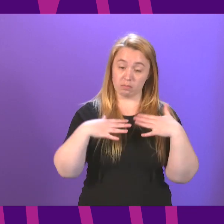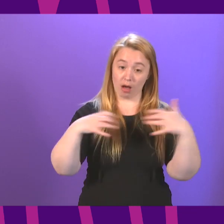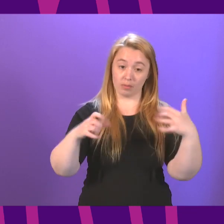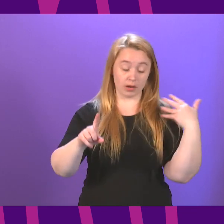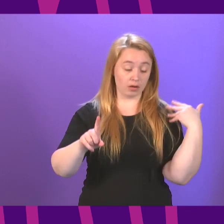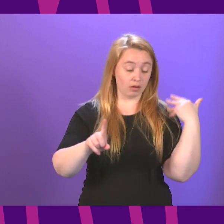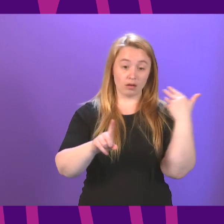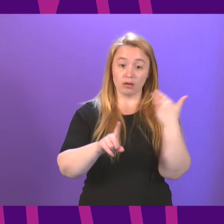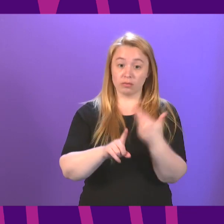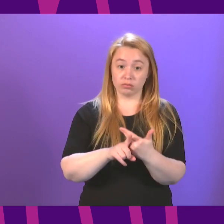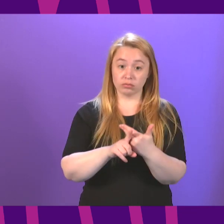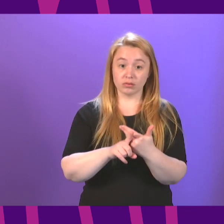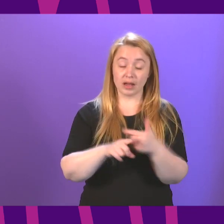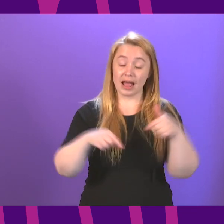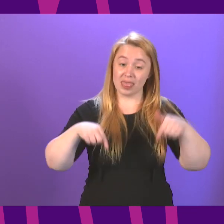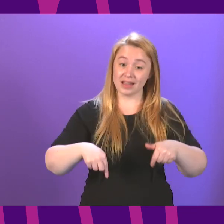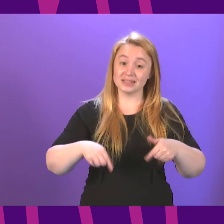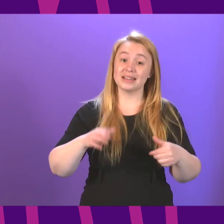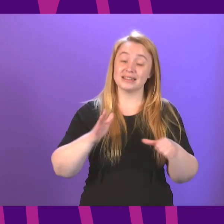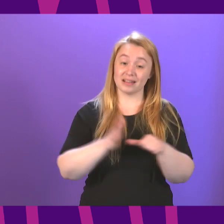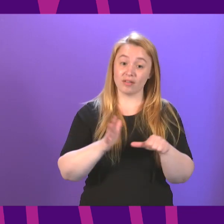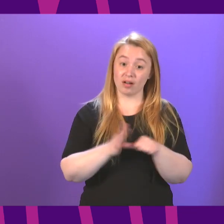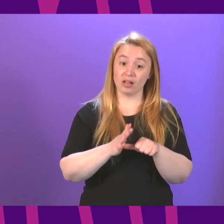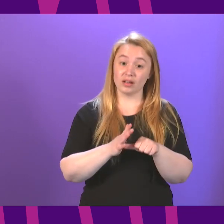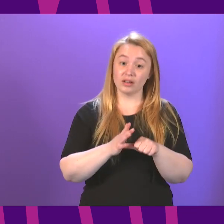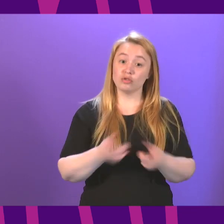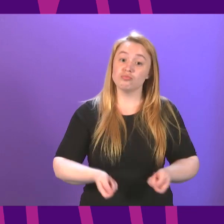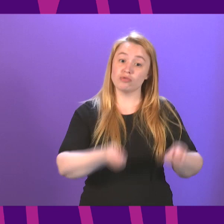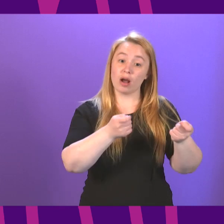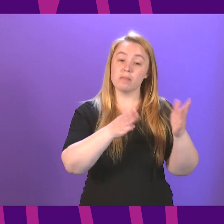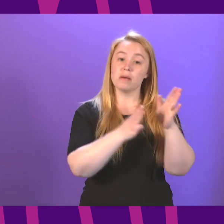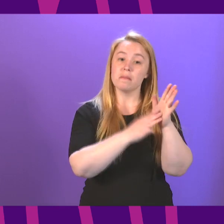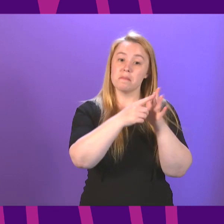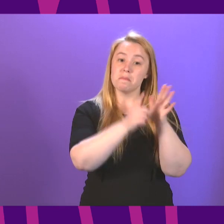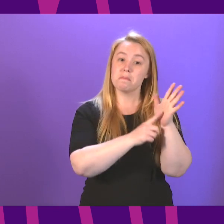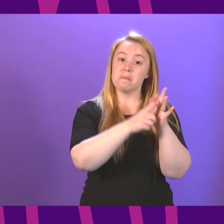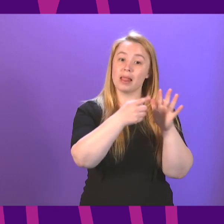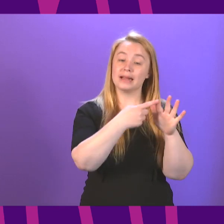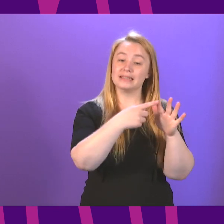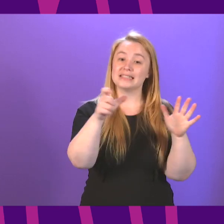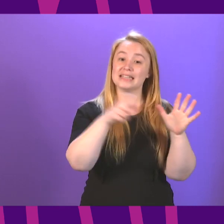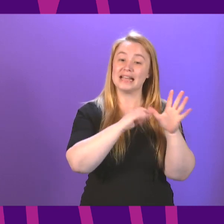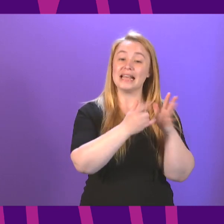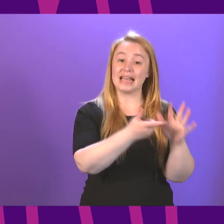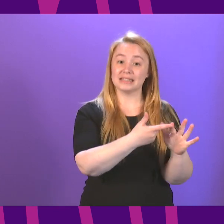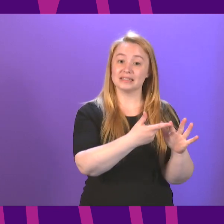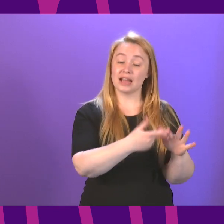or difficult than raising the case of Milly Main. I promised that I would not rest until I got